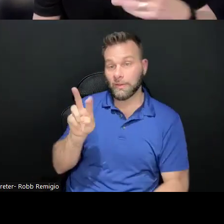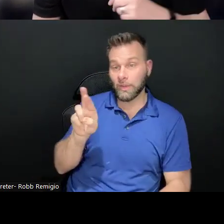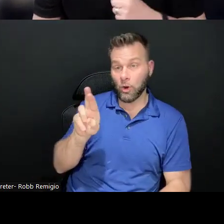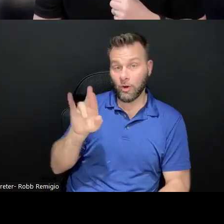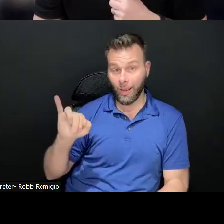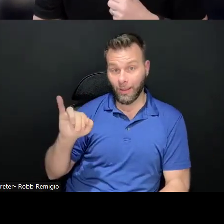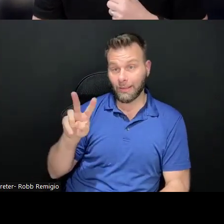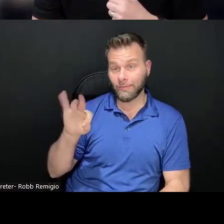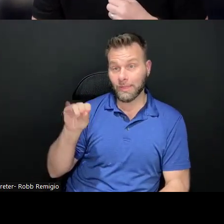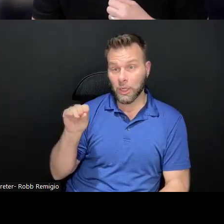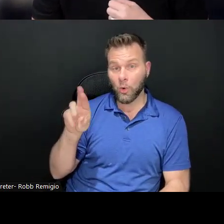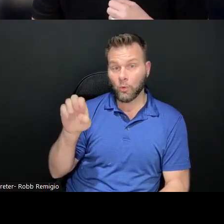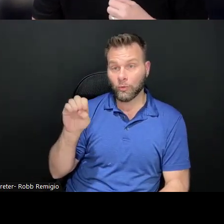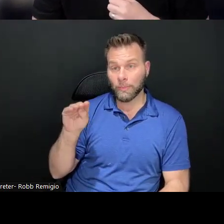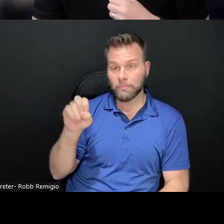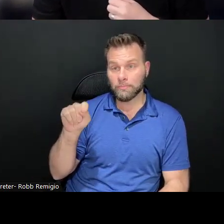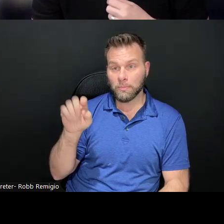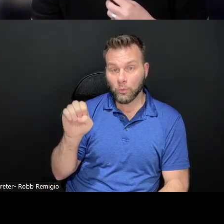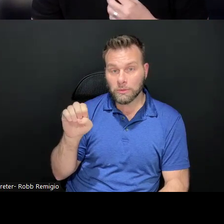If on the other hand, say